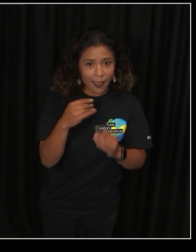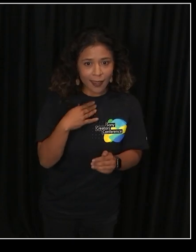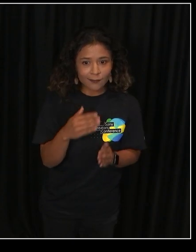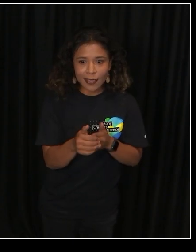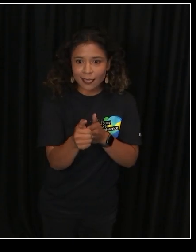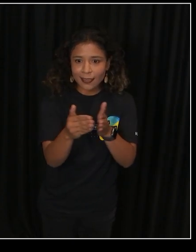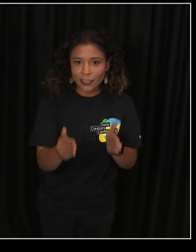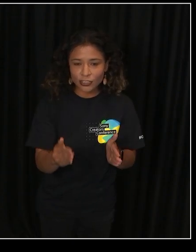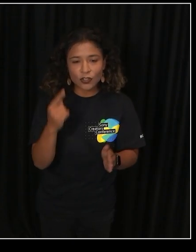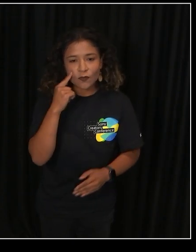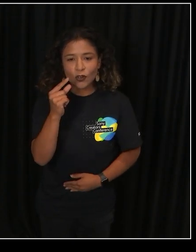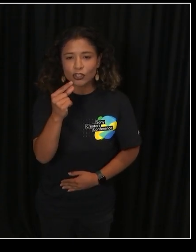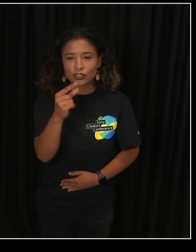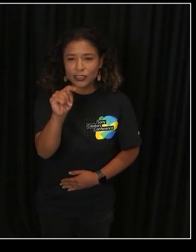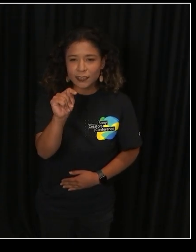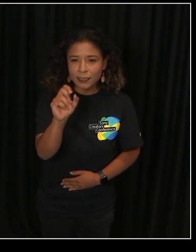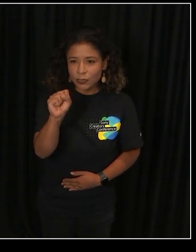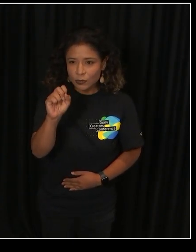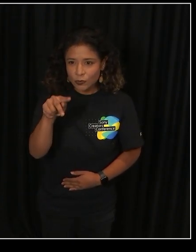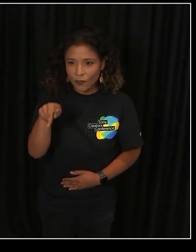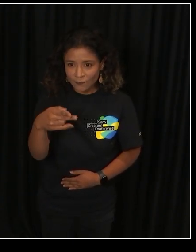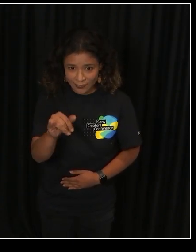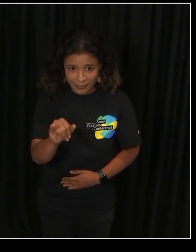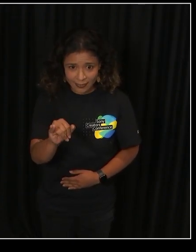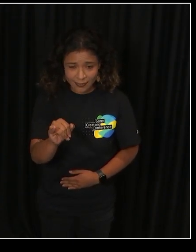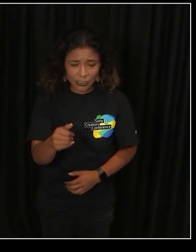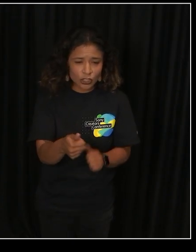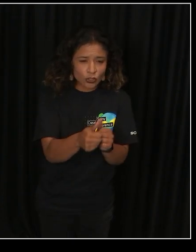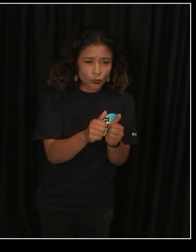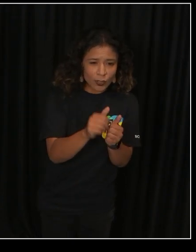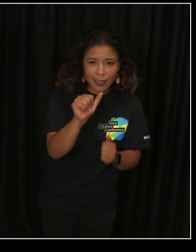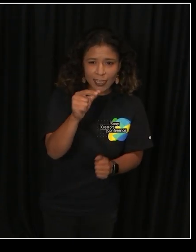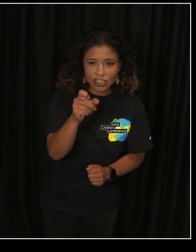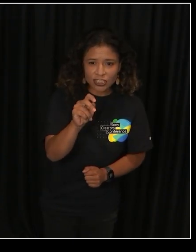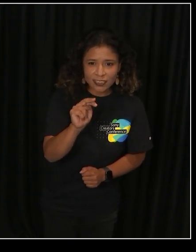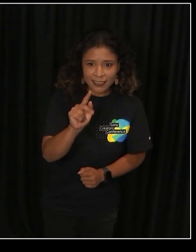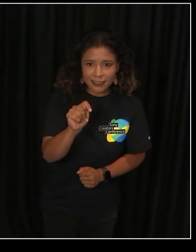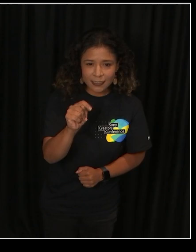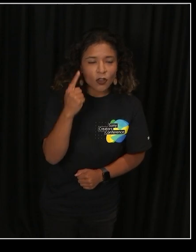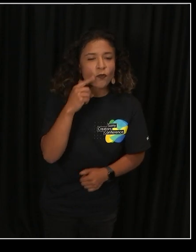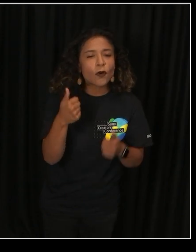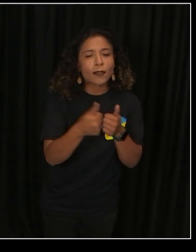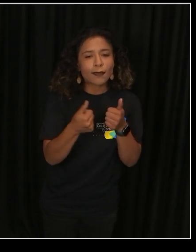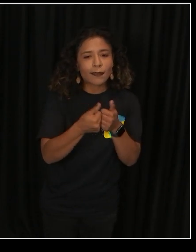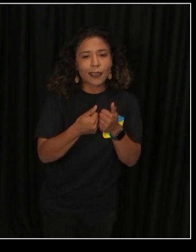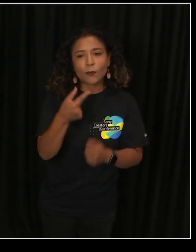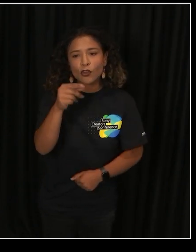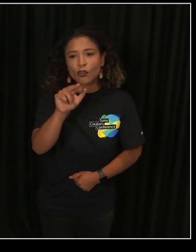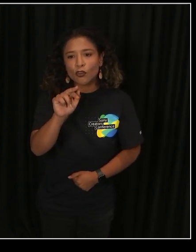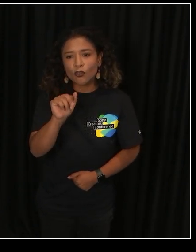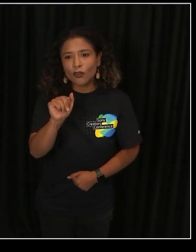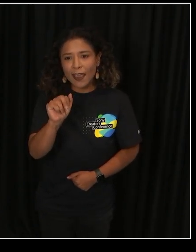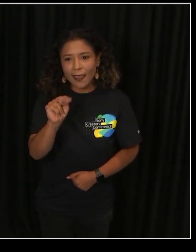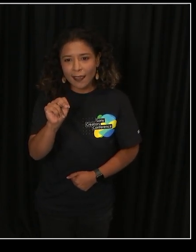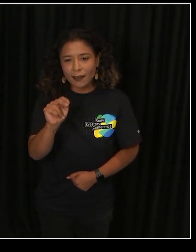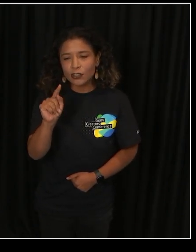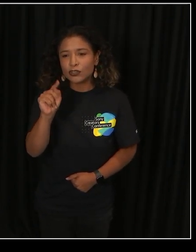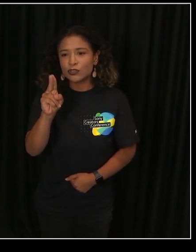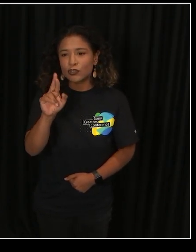create GT Sophy, a racing agent for the game Gran Turismo. And today I'm going to give you some background on the project